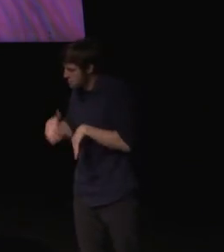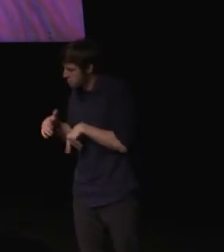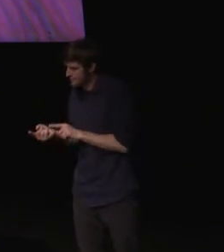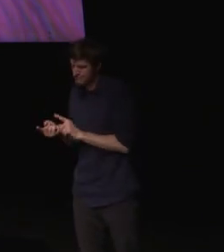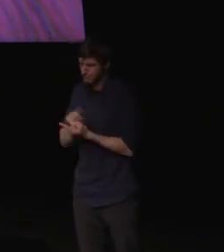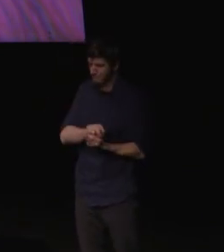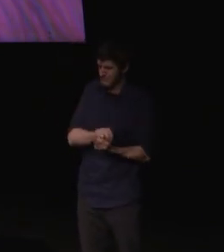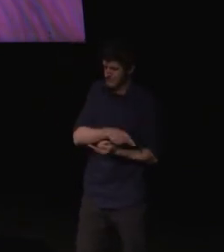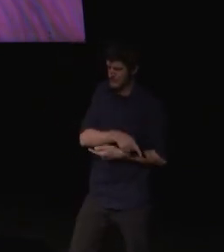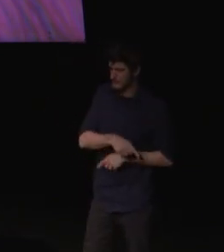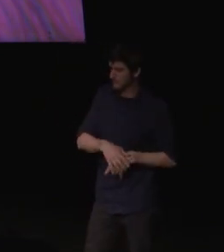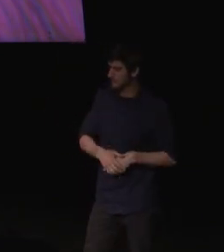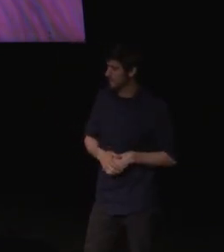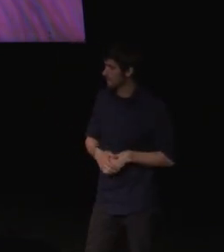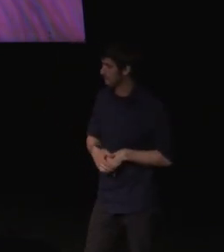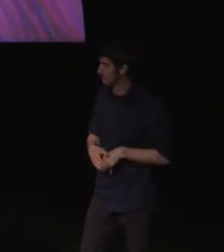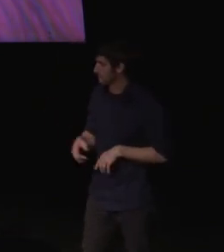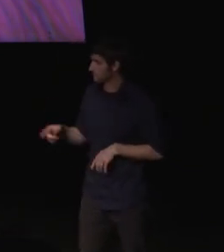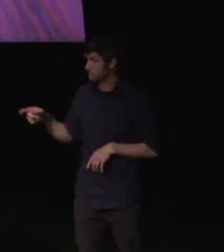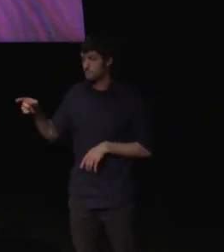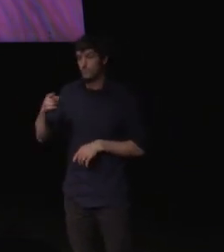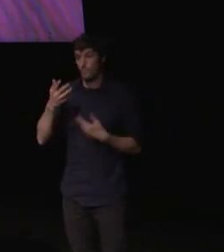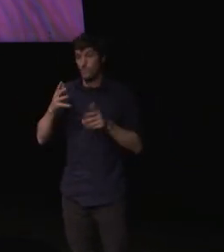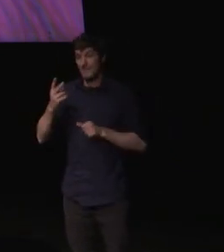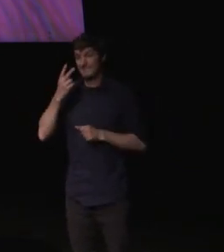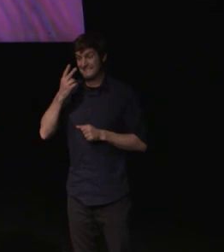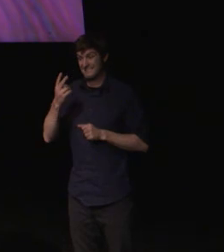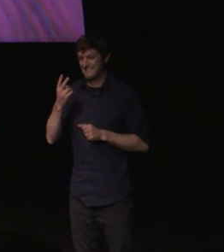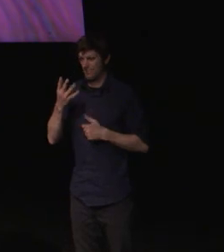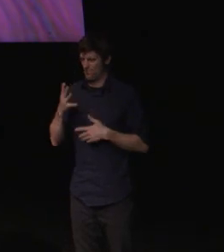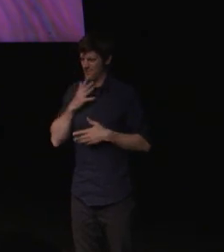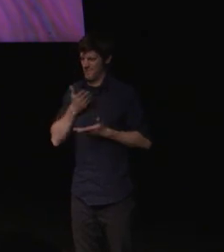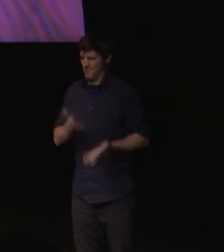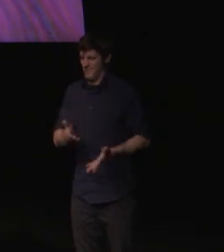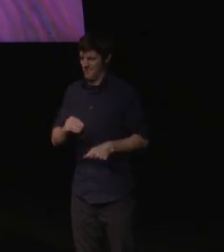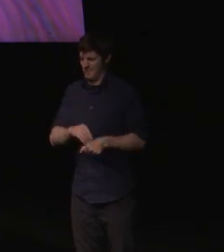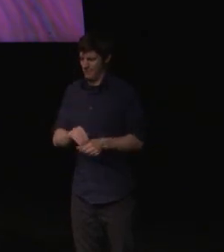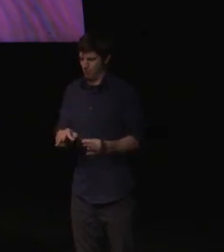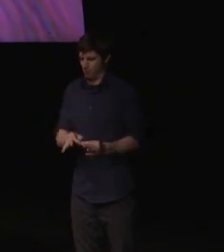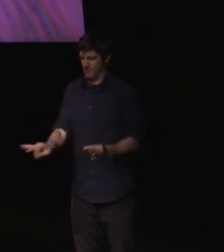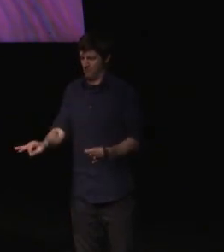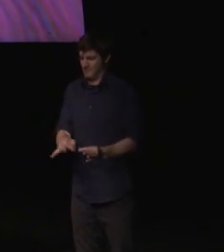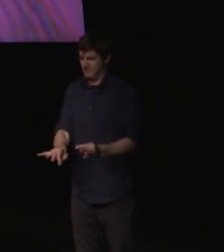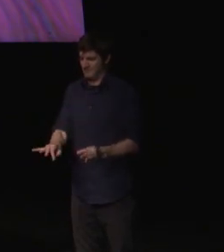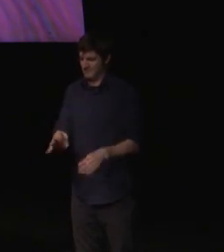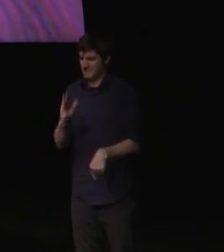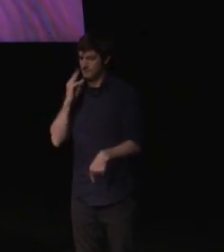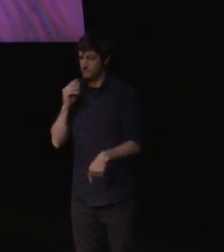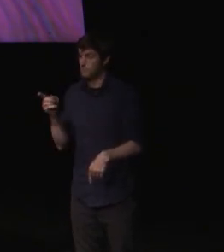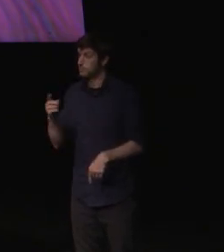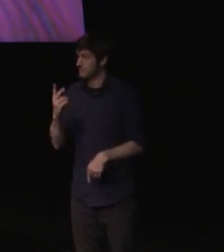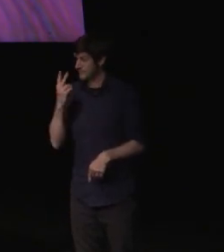Another thing you might see that's already available on the transcription experience but you can see it very clearly here in translation,